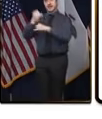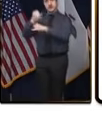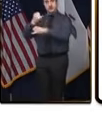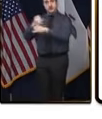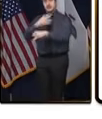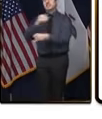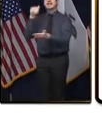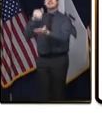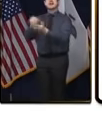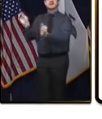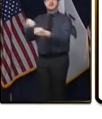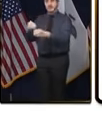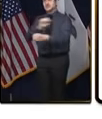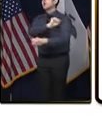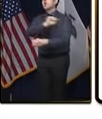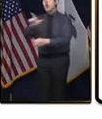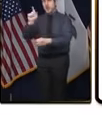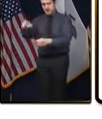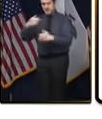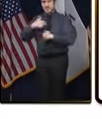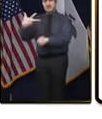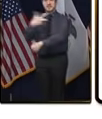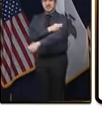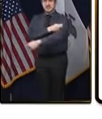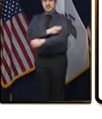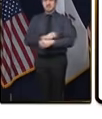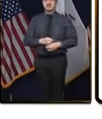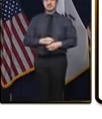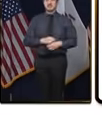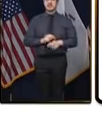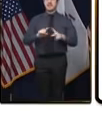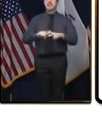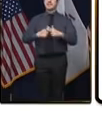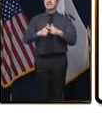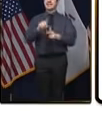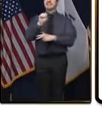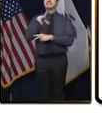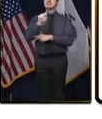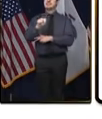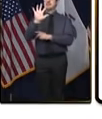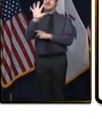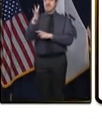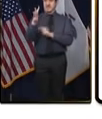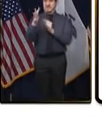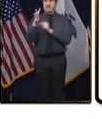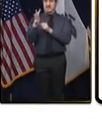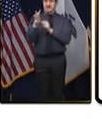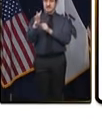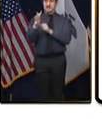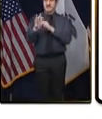nursing homes urgent care